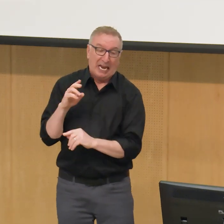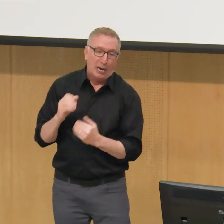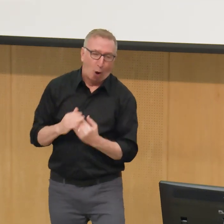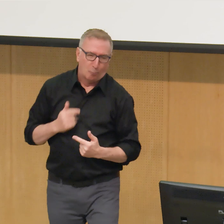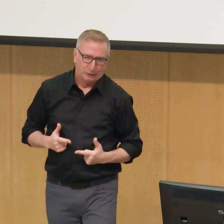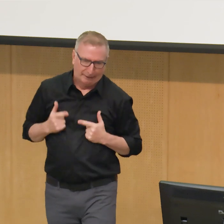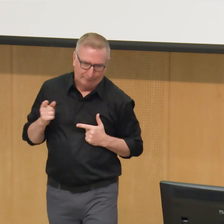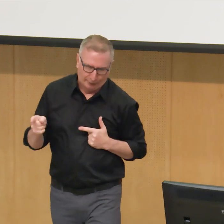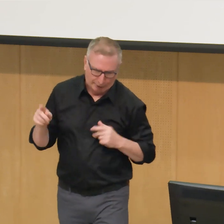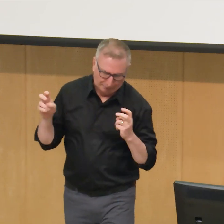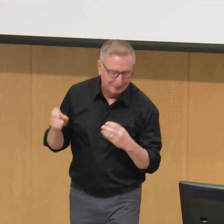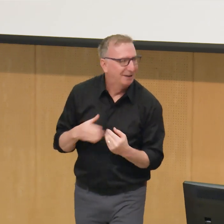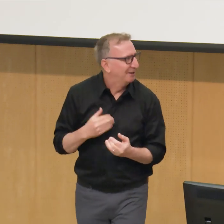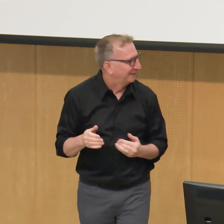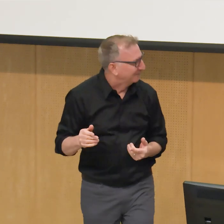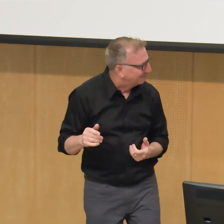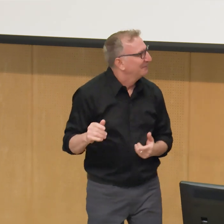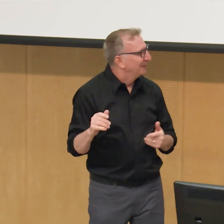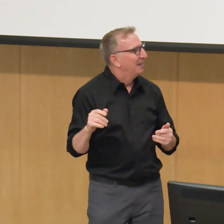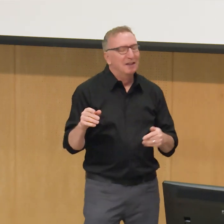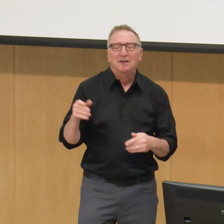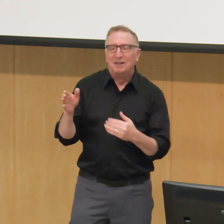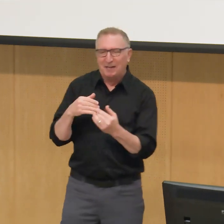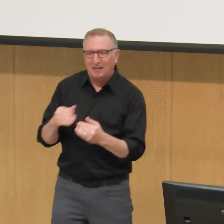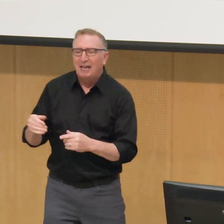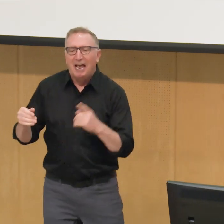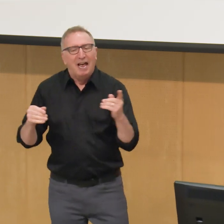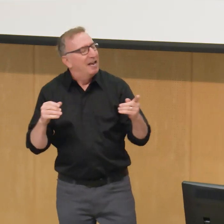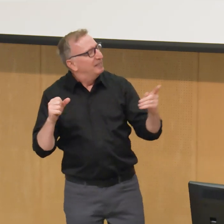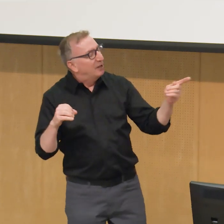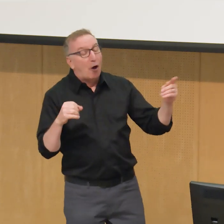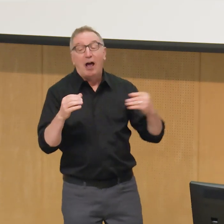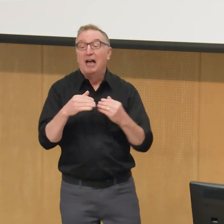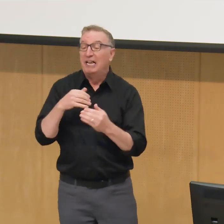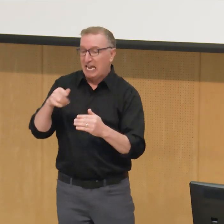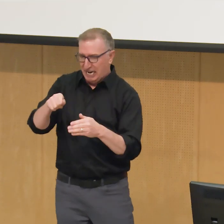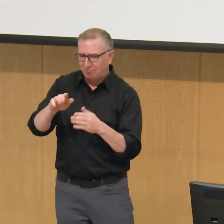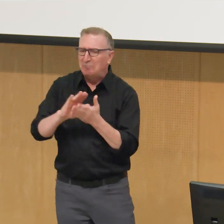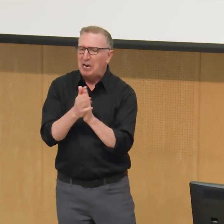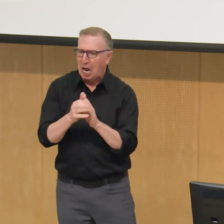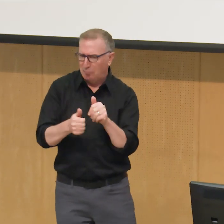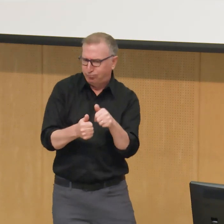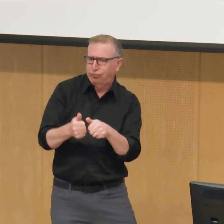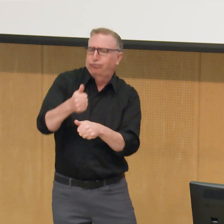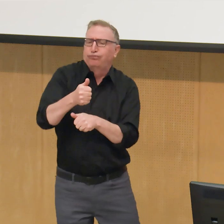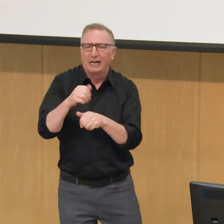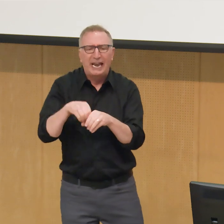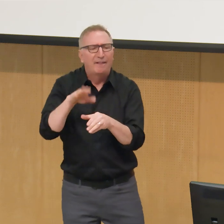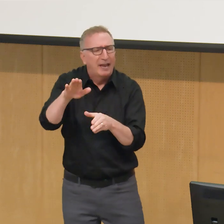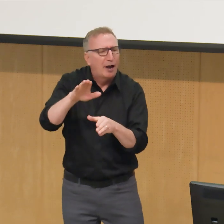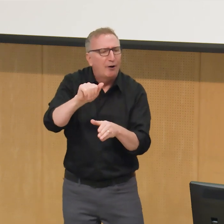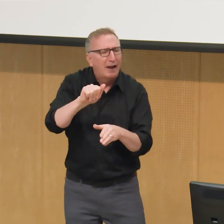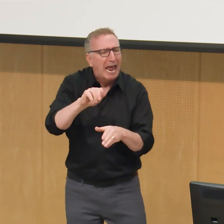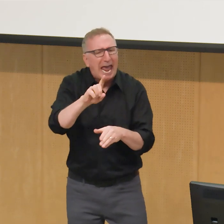And we went pretty often. He essentially lived there, and so, we eventually, inevitably were there a lot.